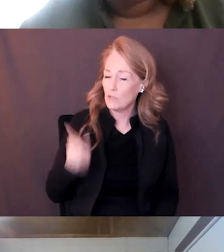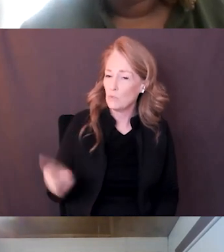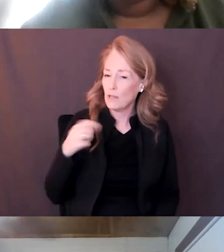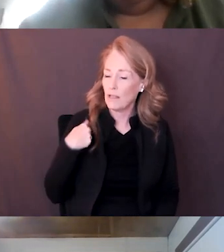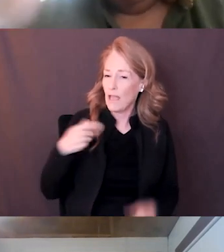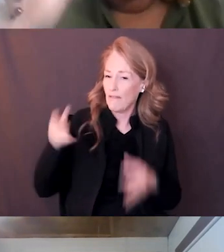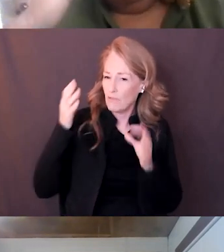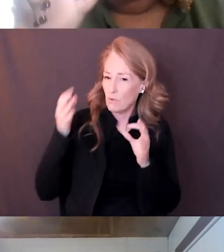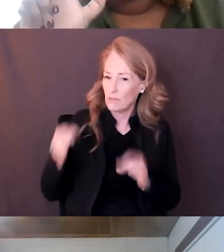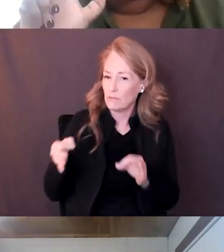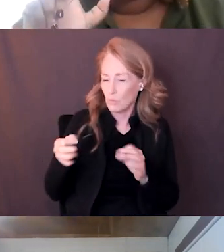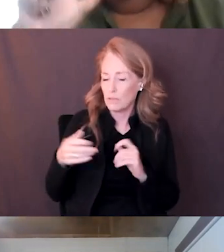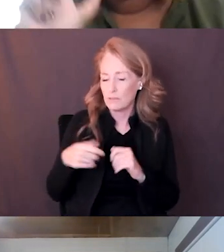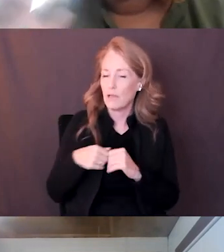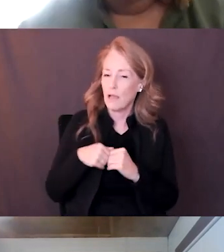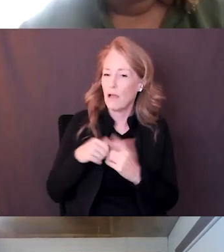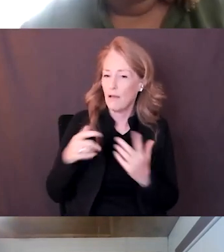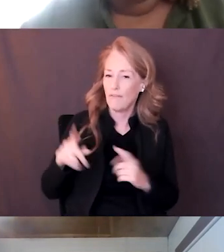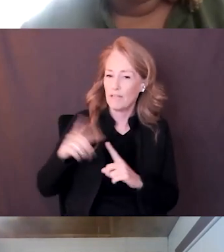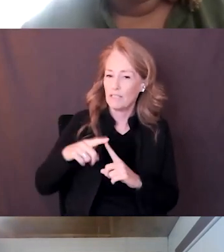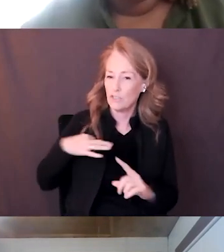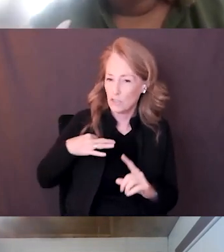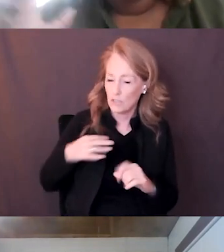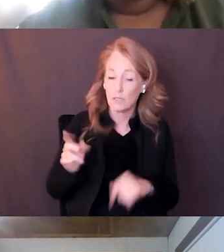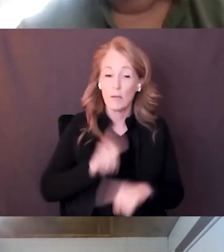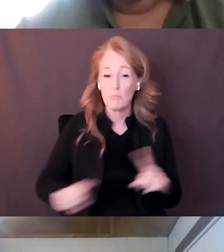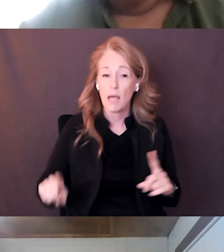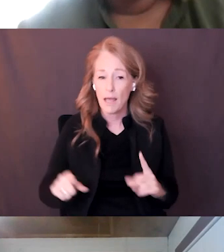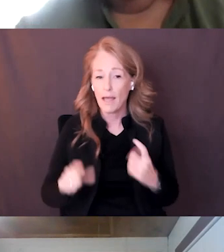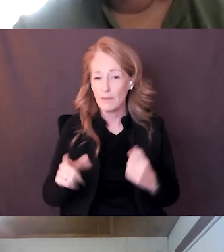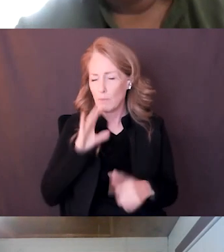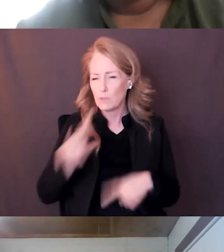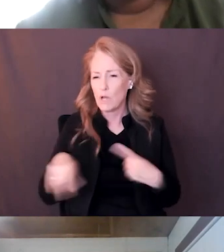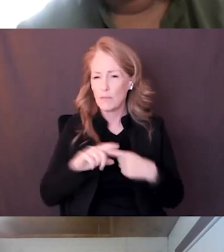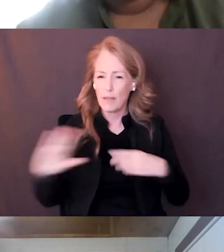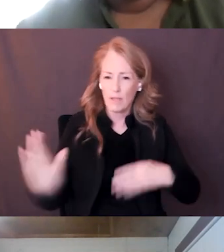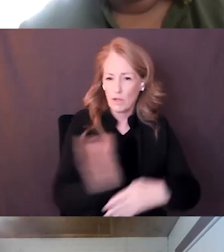THE CONTINUUM AND AS WE GO ACROSS, THAT COST OF CARE GETS HIGHER.